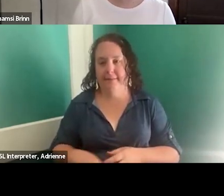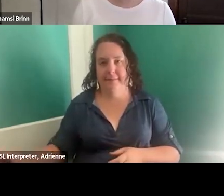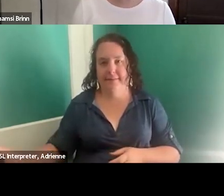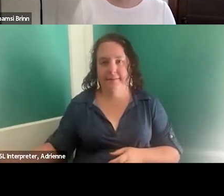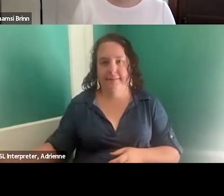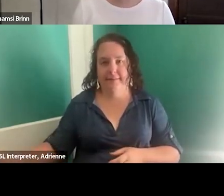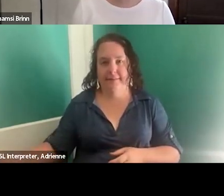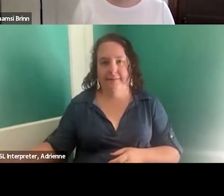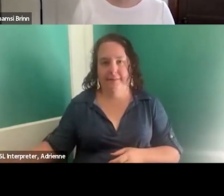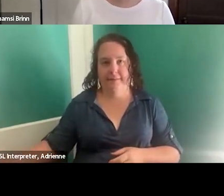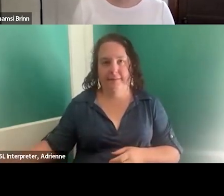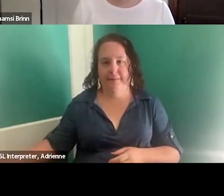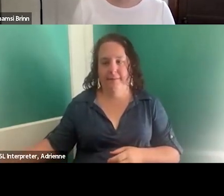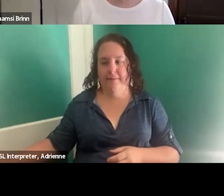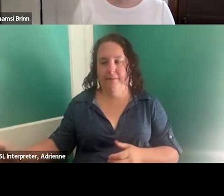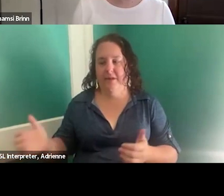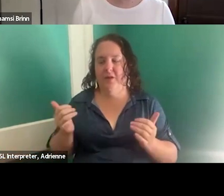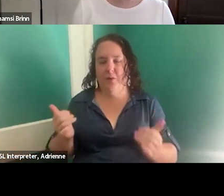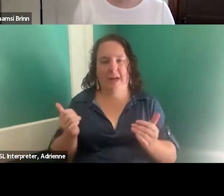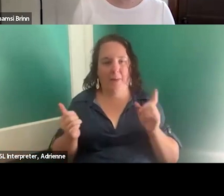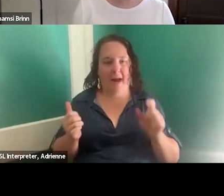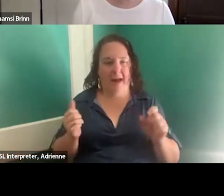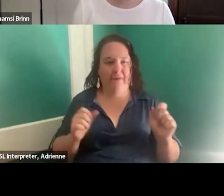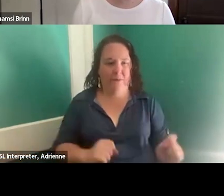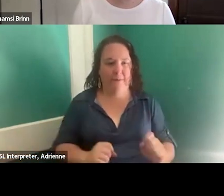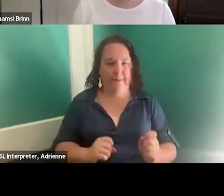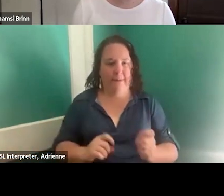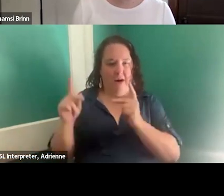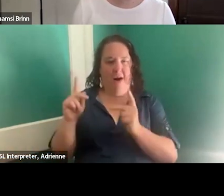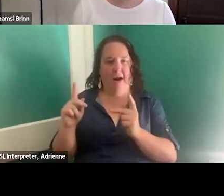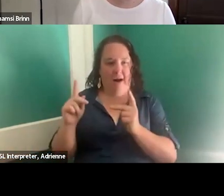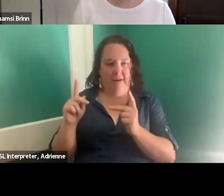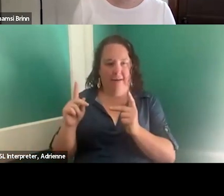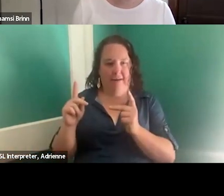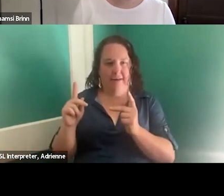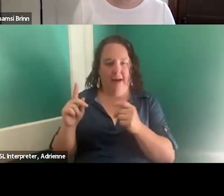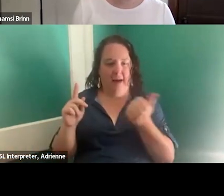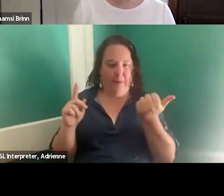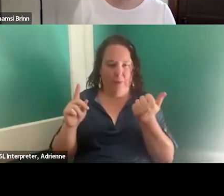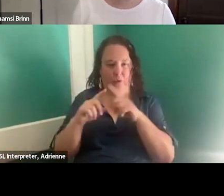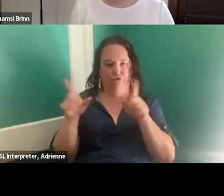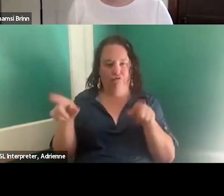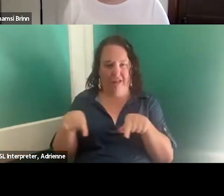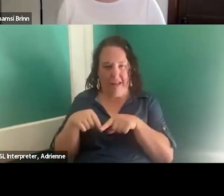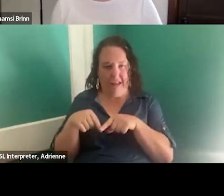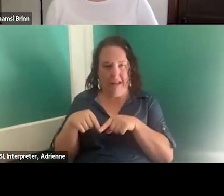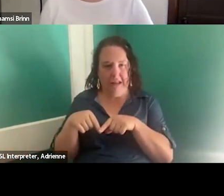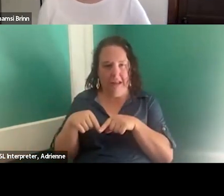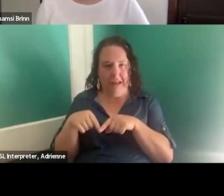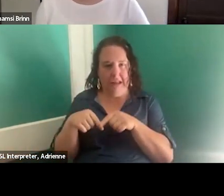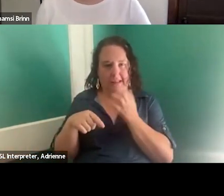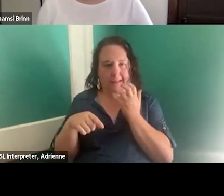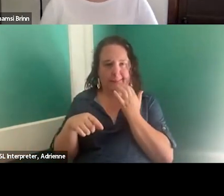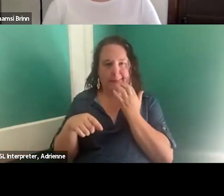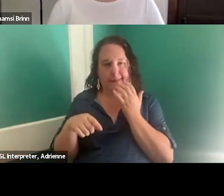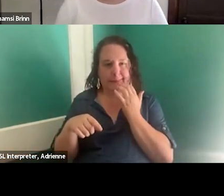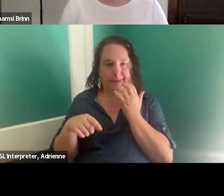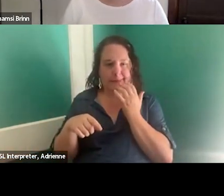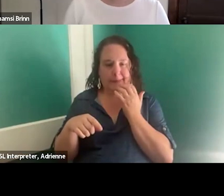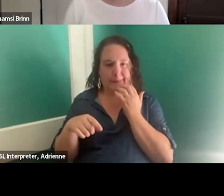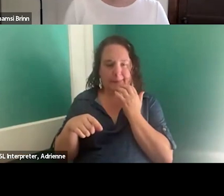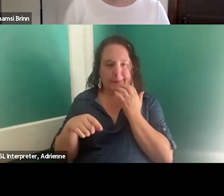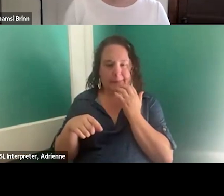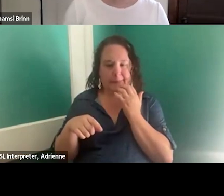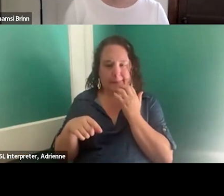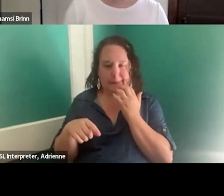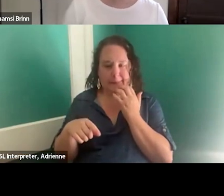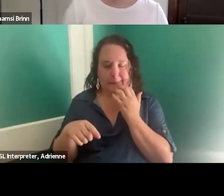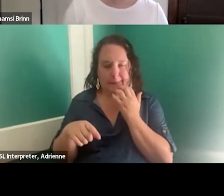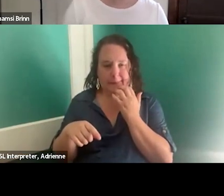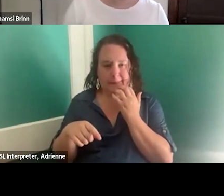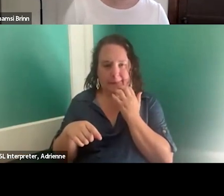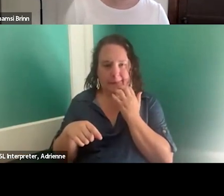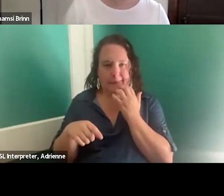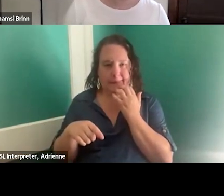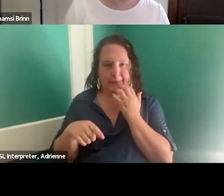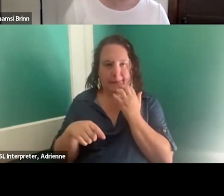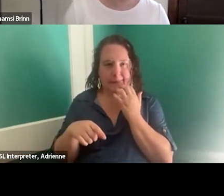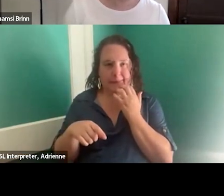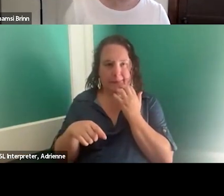take the and I hit it again.